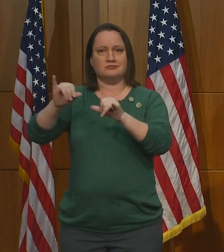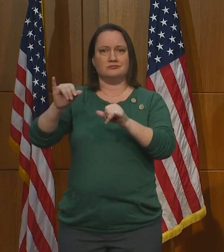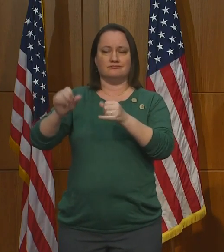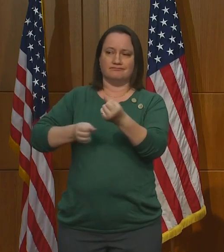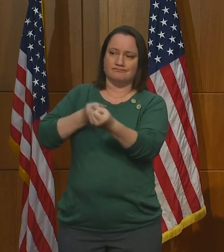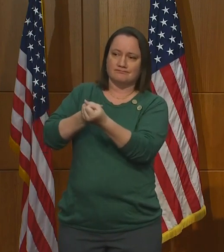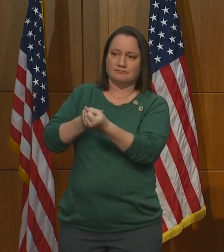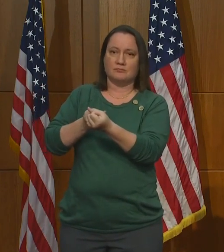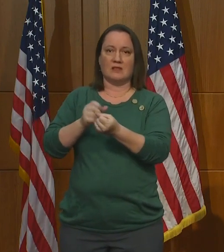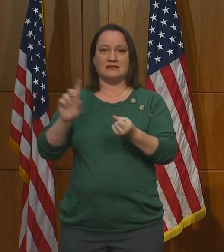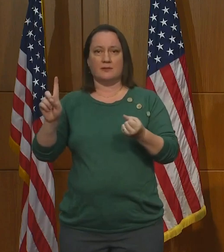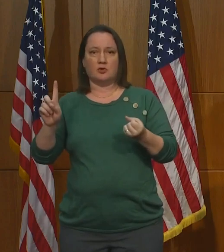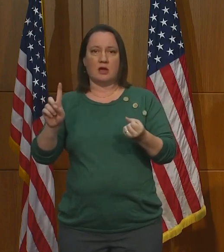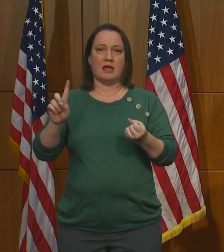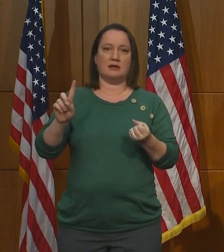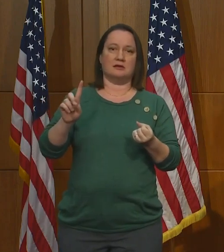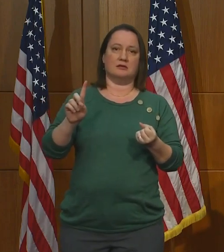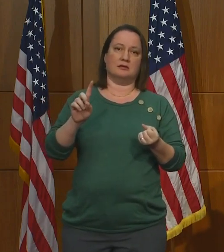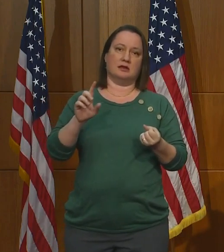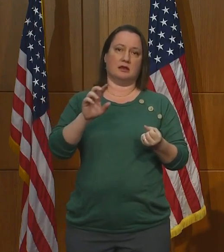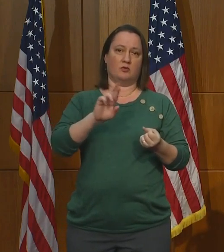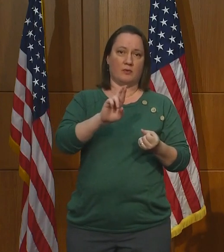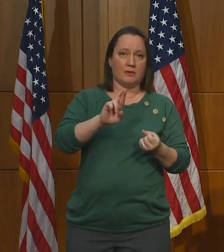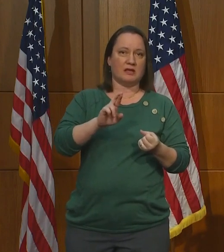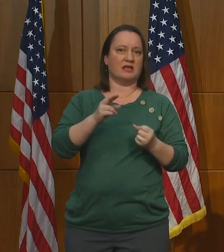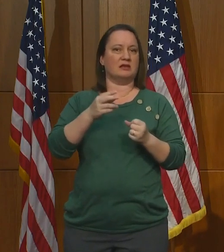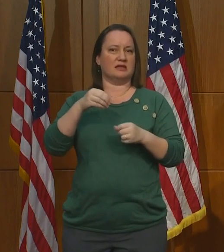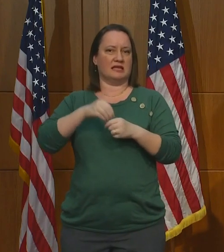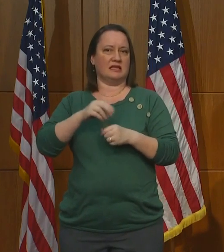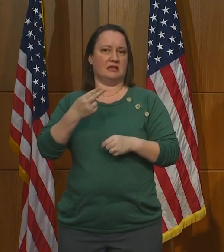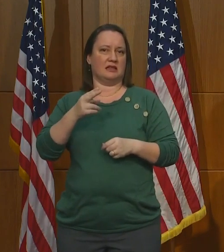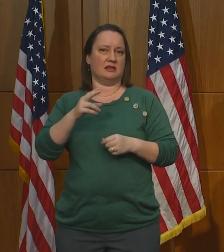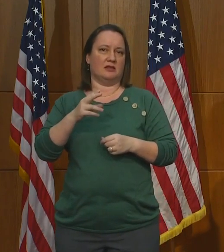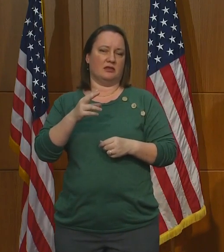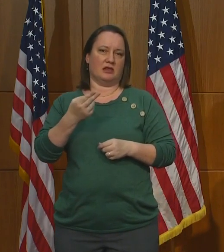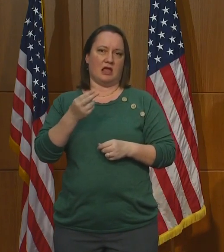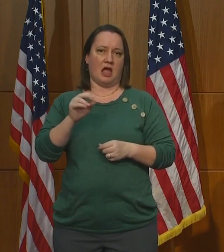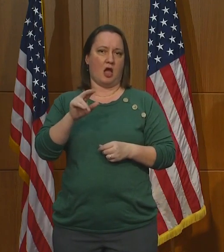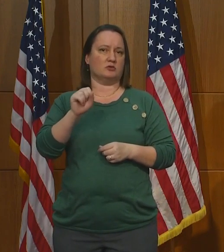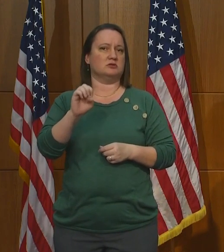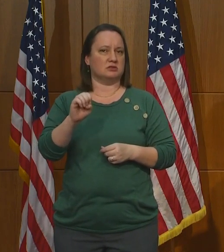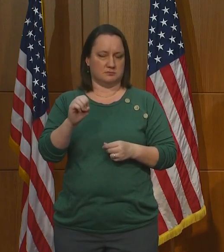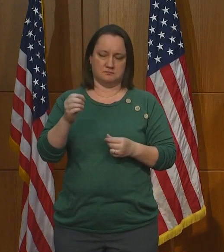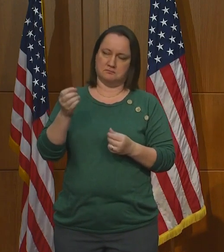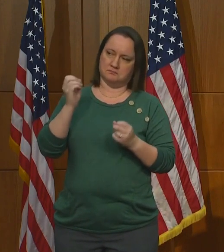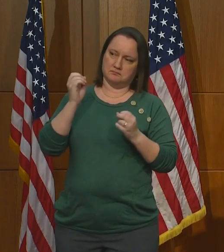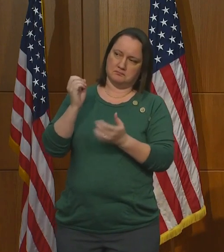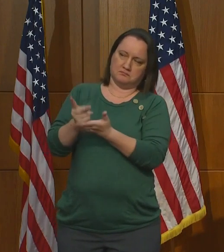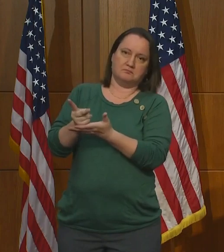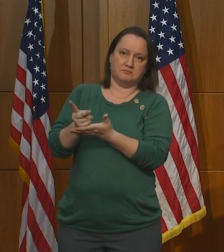DEMOCRATS AND HOUSE REPUBLICANS I AM CONFIDENT MR HUDSON IS